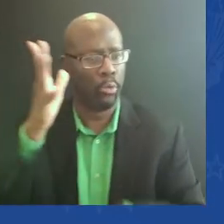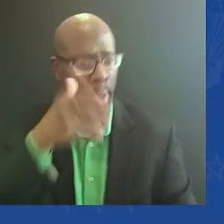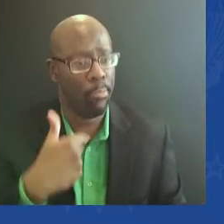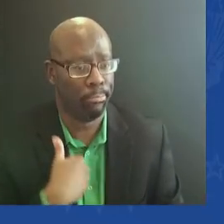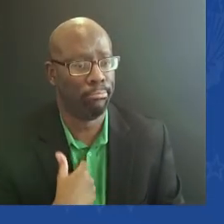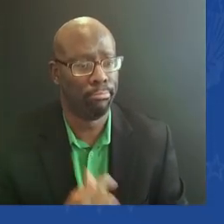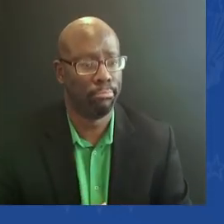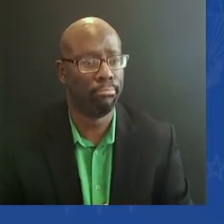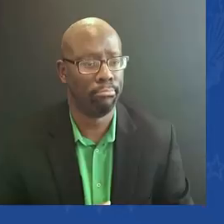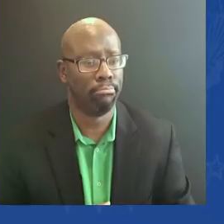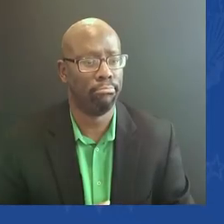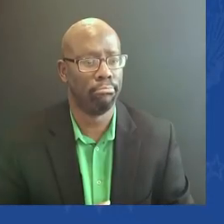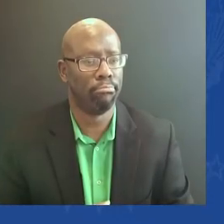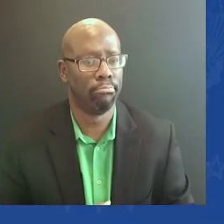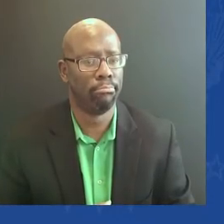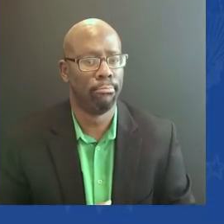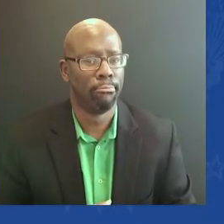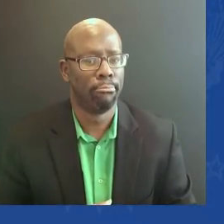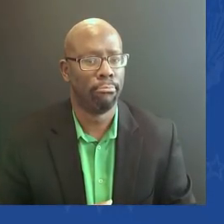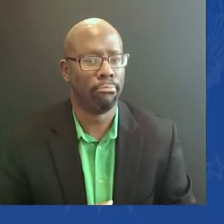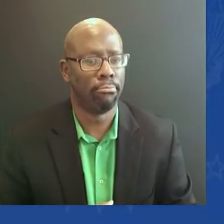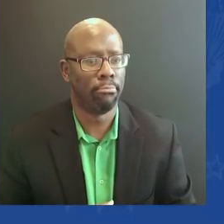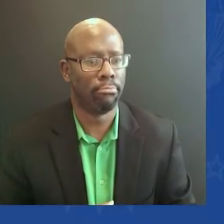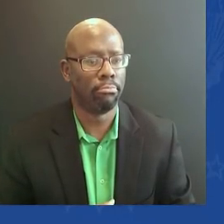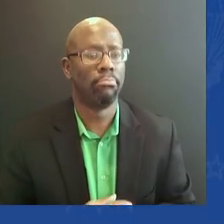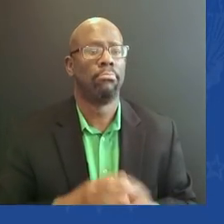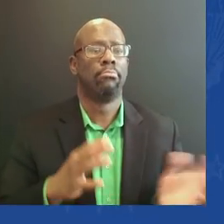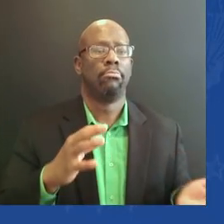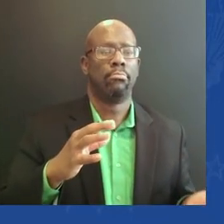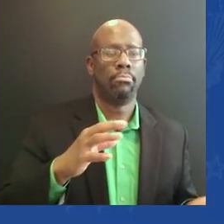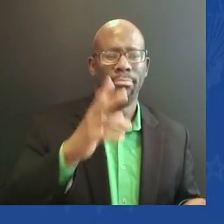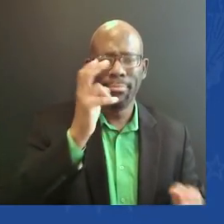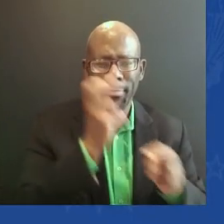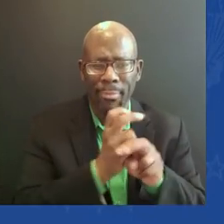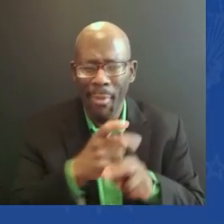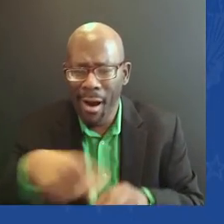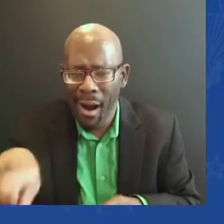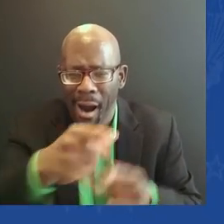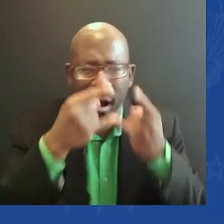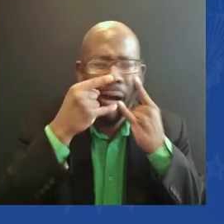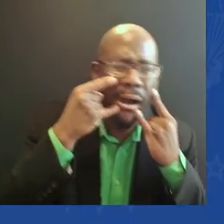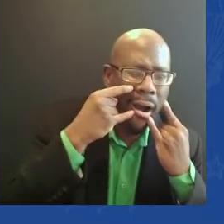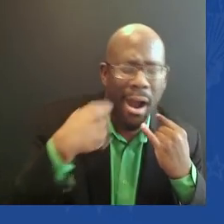It's hard to see you guys with a mask on. I apologize. The Press: And the masks are making my glasses fog up, so I apologize too.